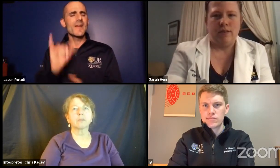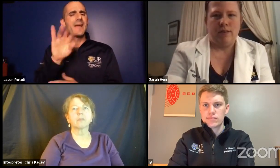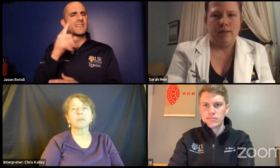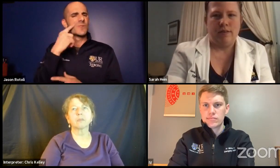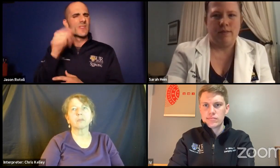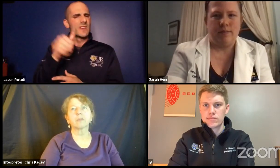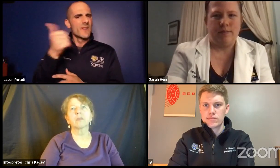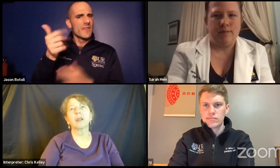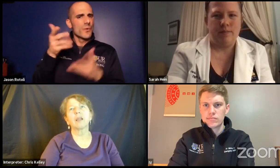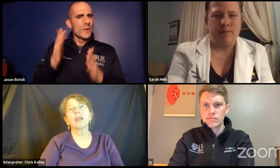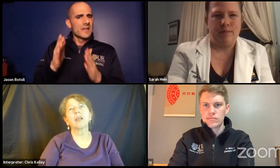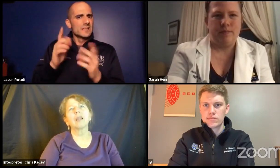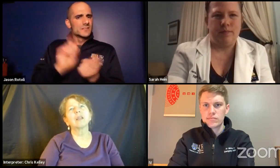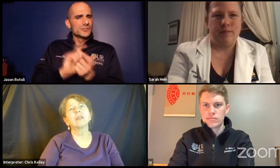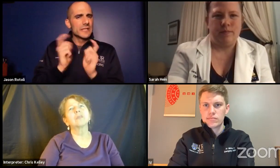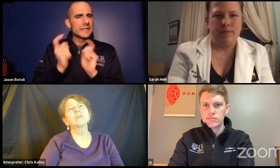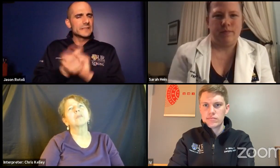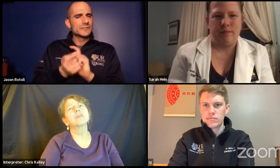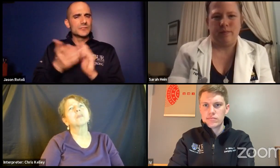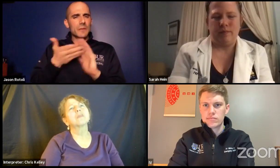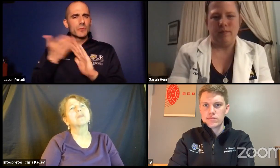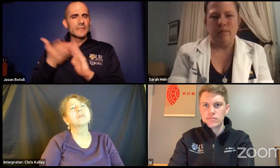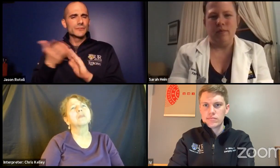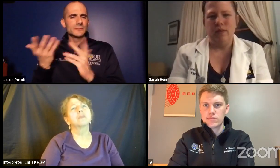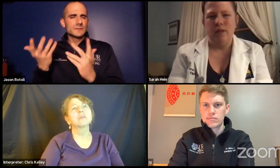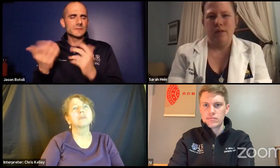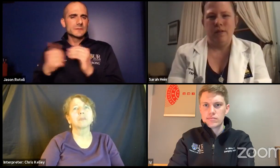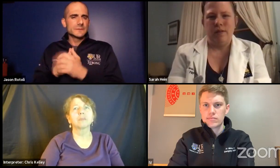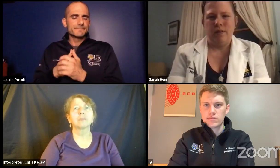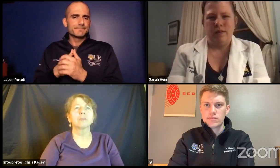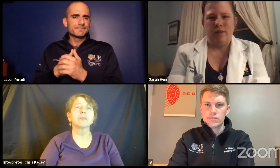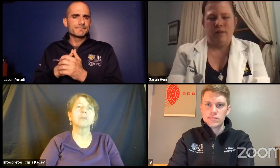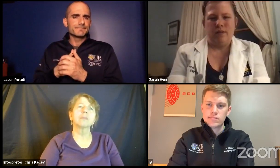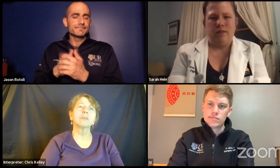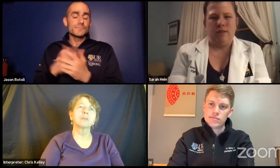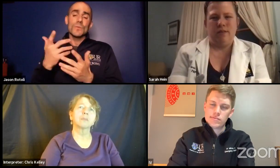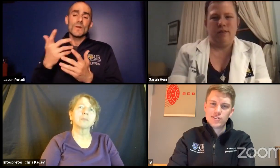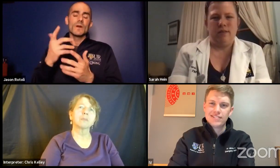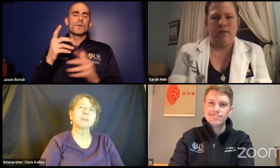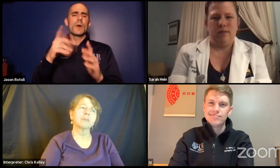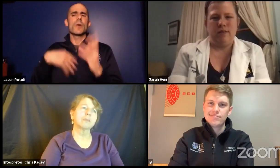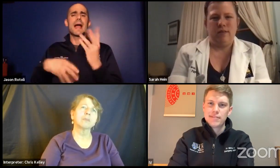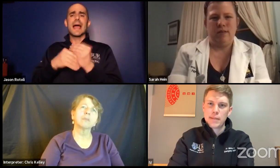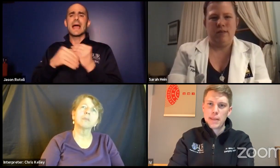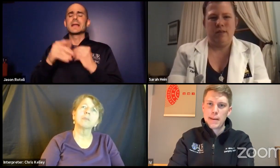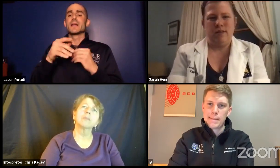out how to keep people social distanced six feet when we're in the waiting room.